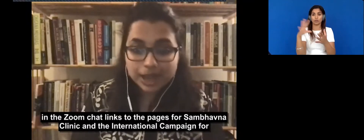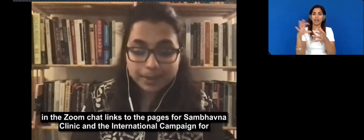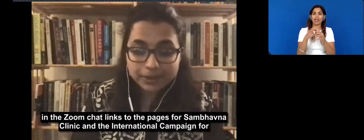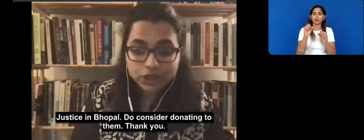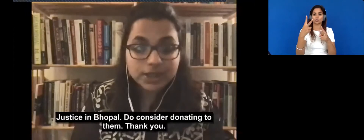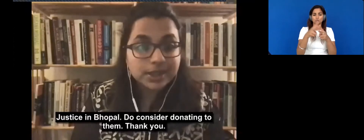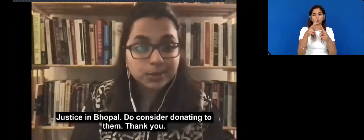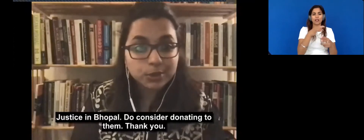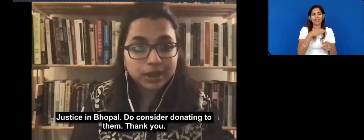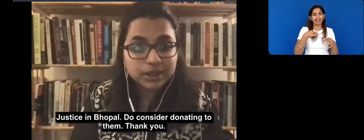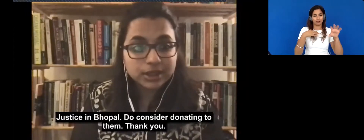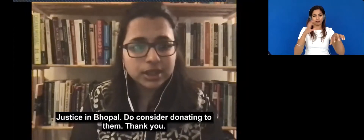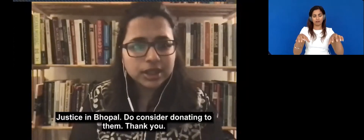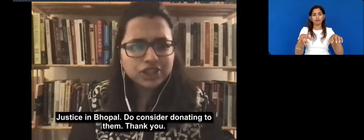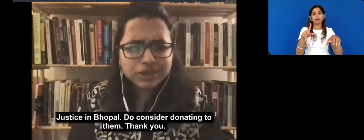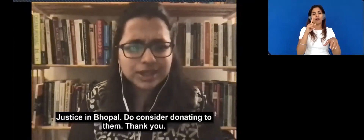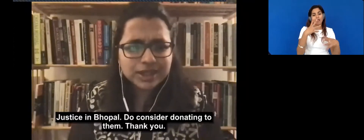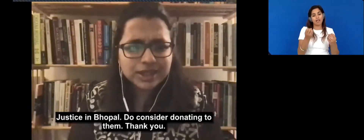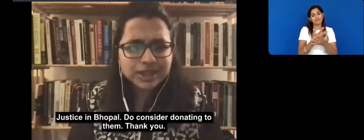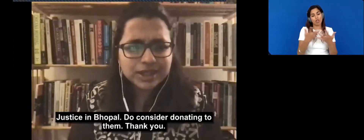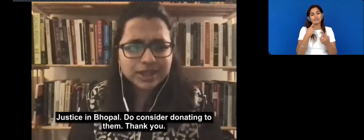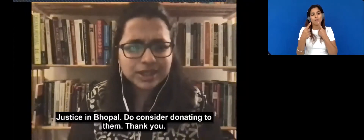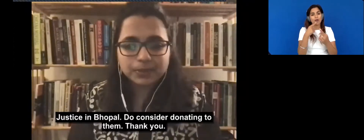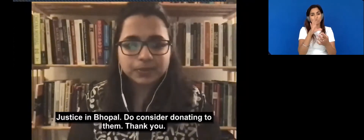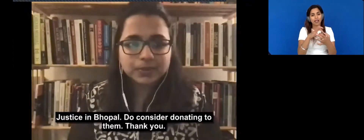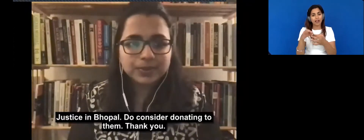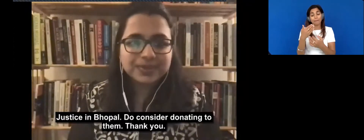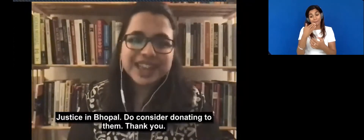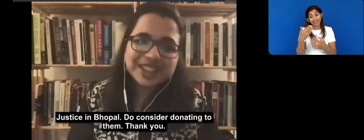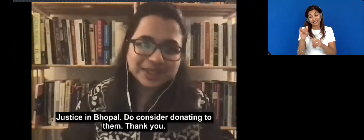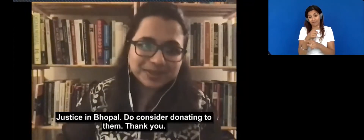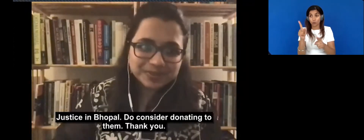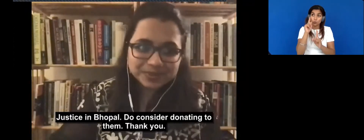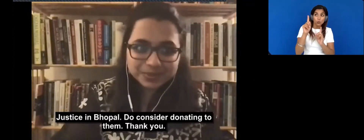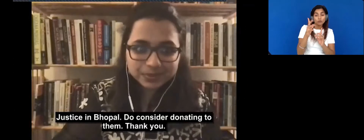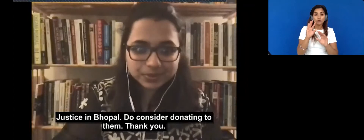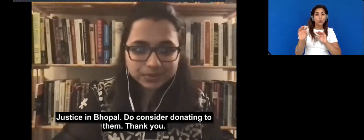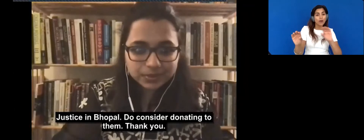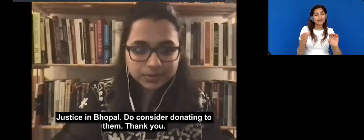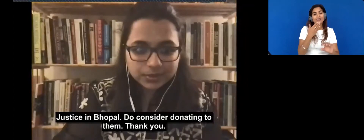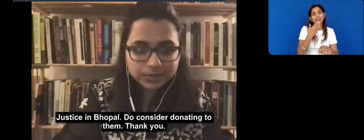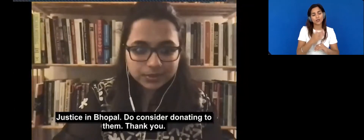Campaign for justice in purple do you consider donating to them thank you